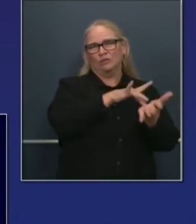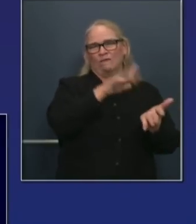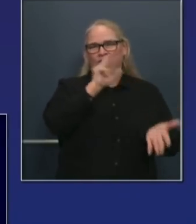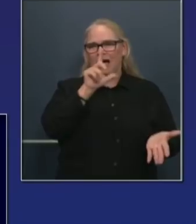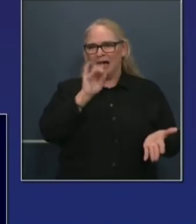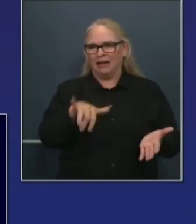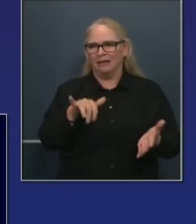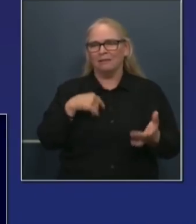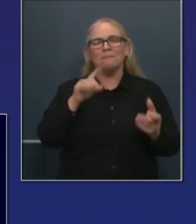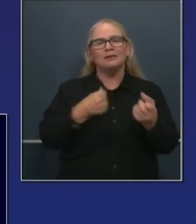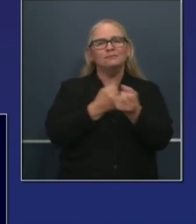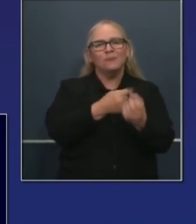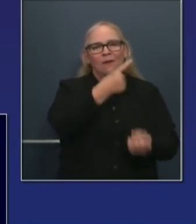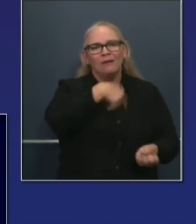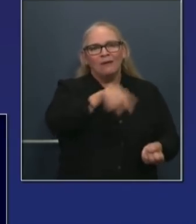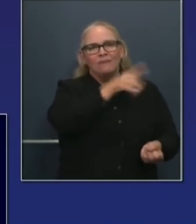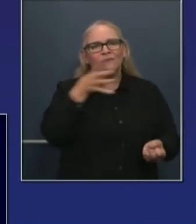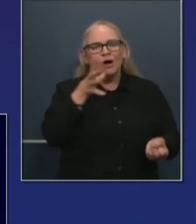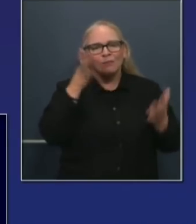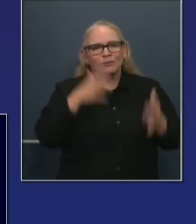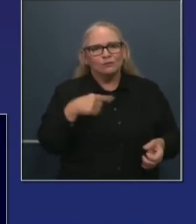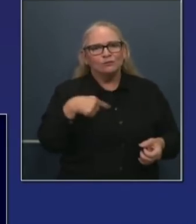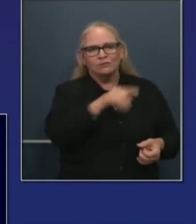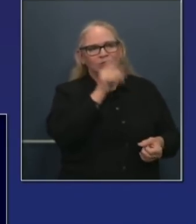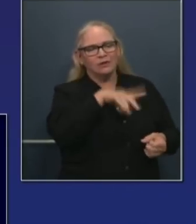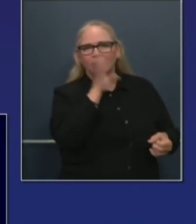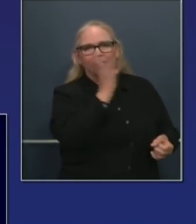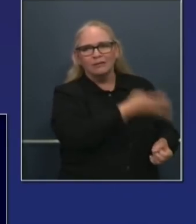THE CALIFORNIA CENTRAL COAST AND THE CALIFORNIA CENTRAL